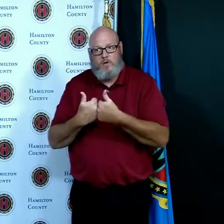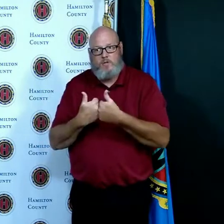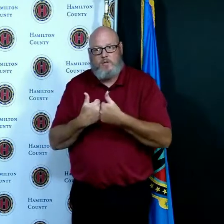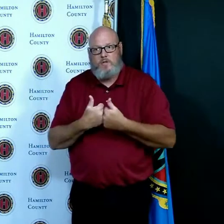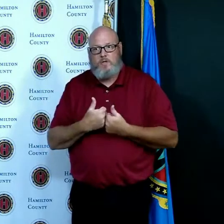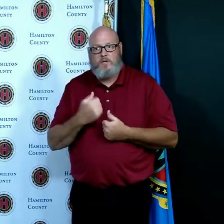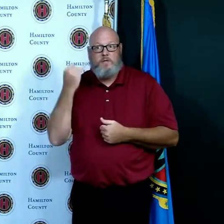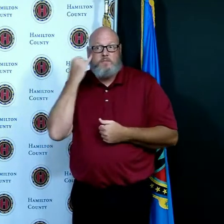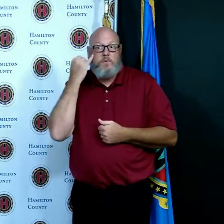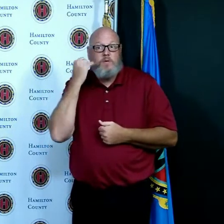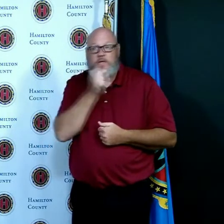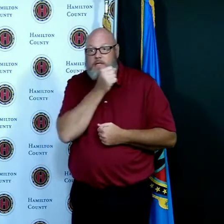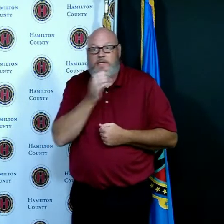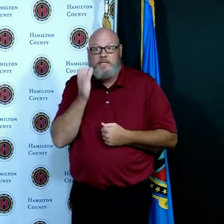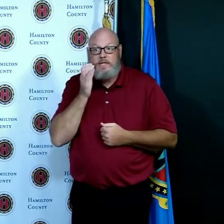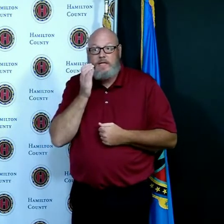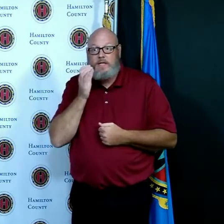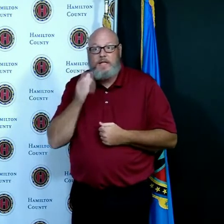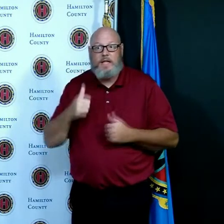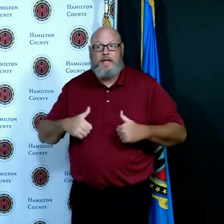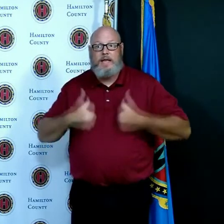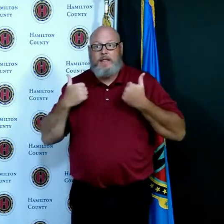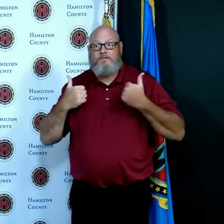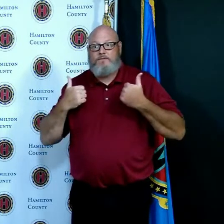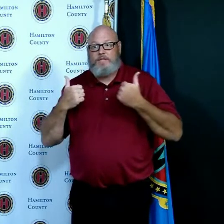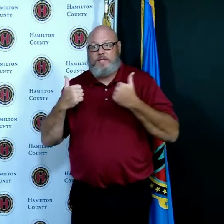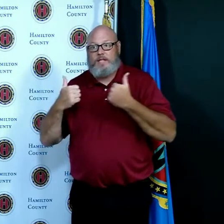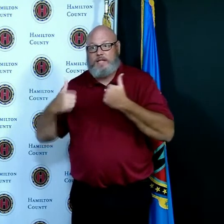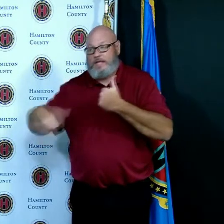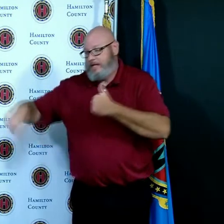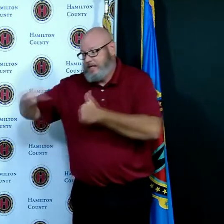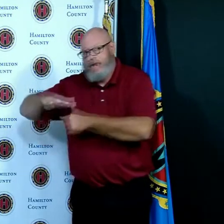of seniors that reside within tight quarters together